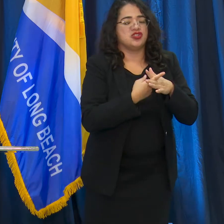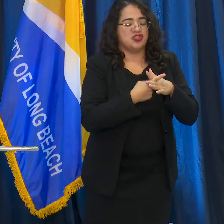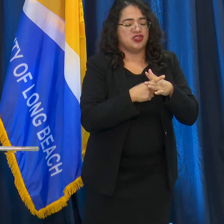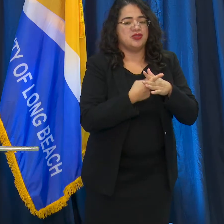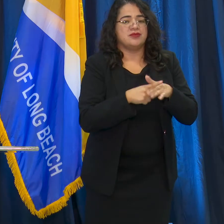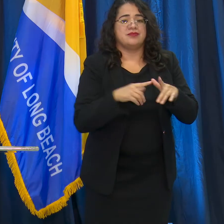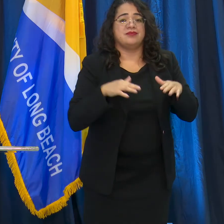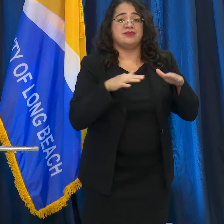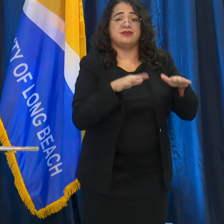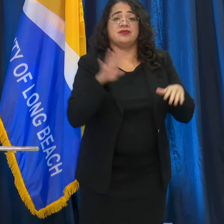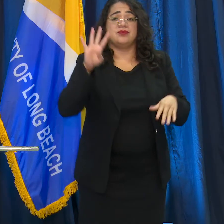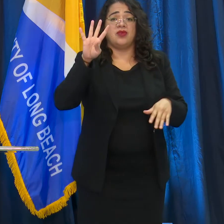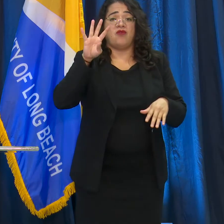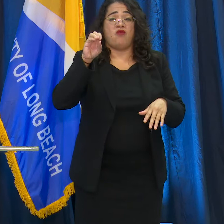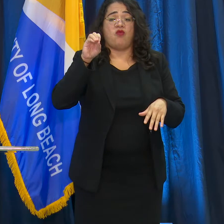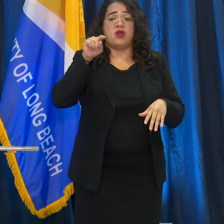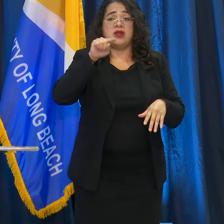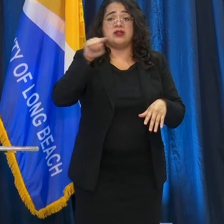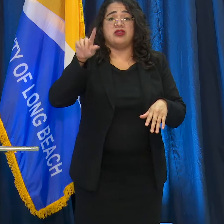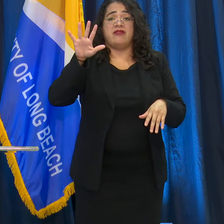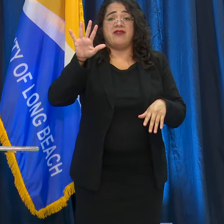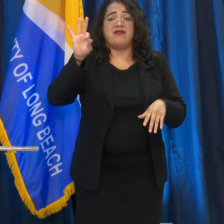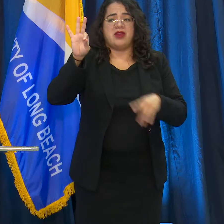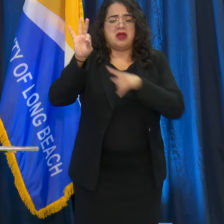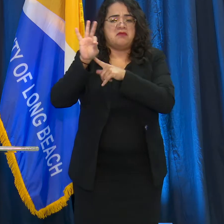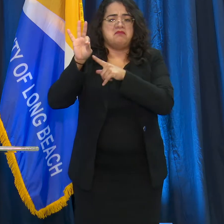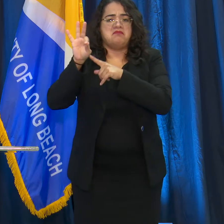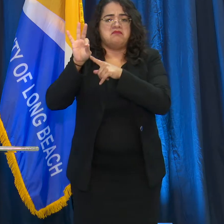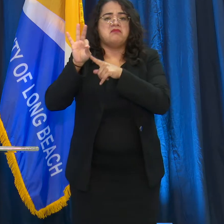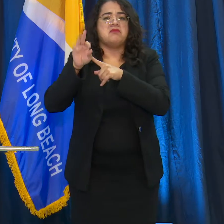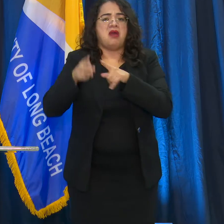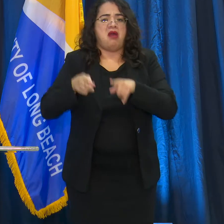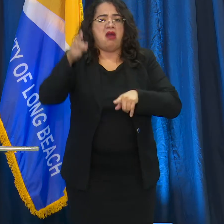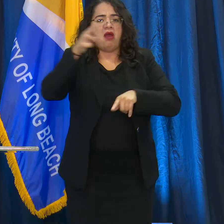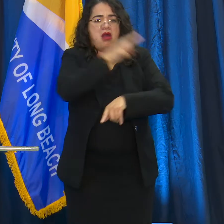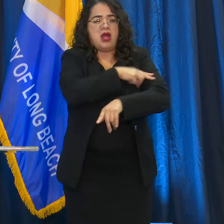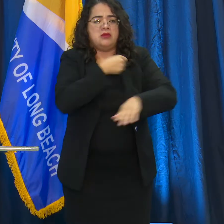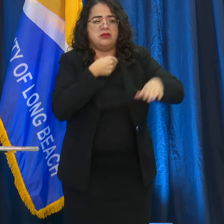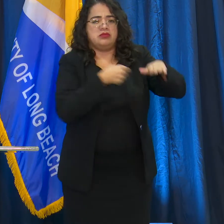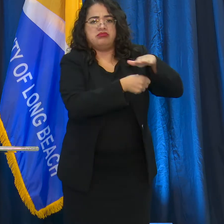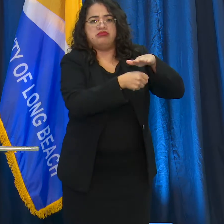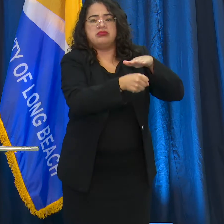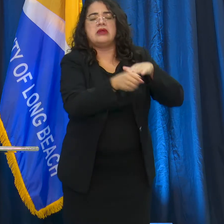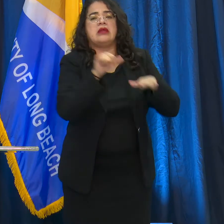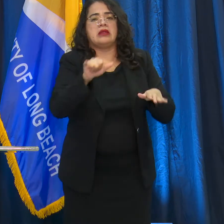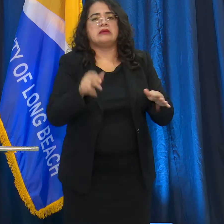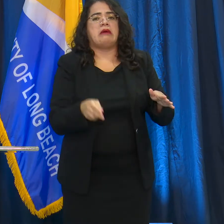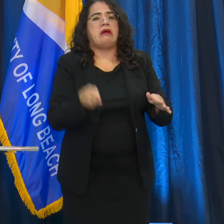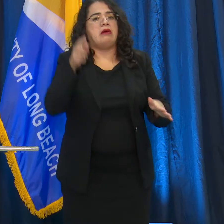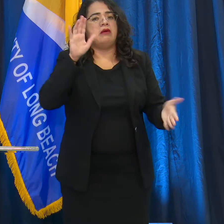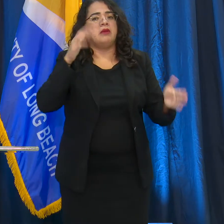ages 40 to 59 for those who are not in long-term care facilities. This is higher than any other group. We are also seeing increases in